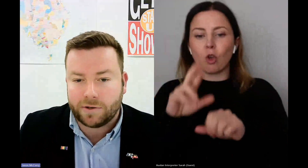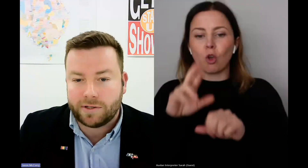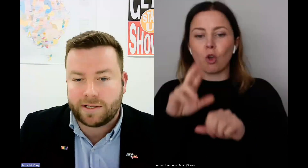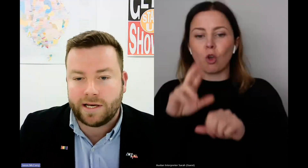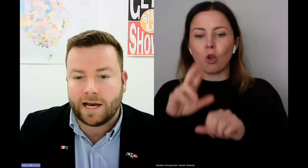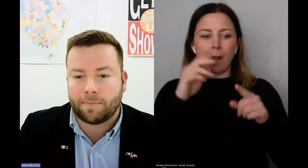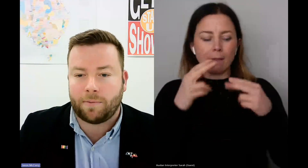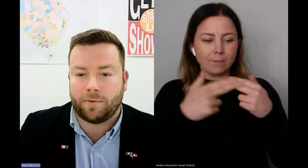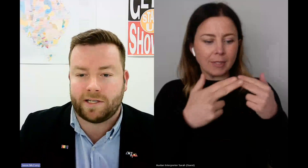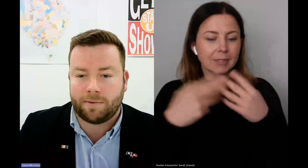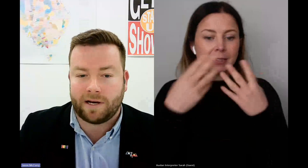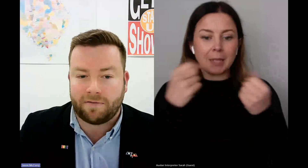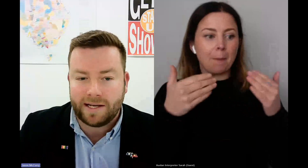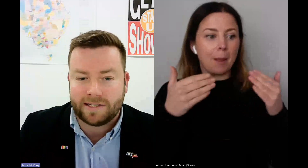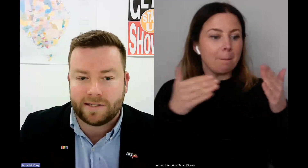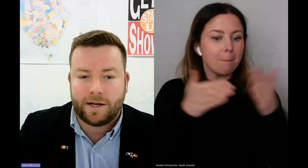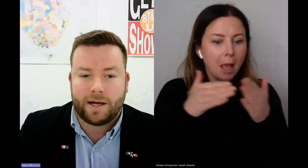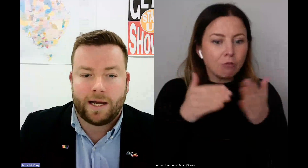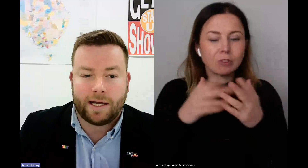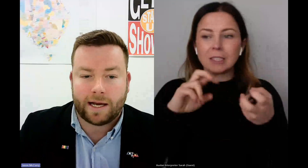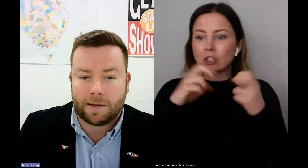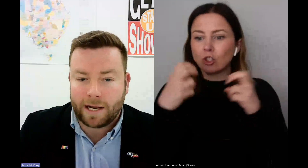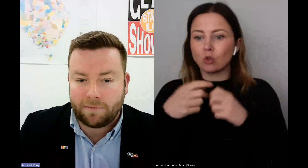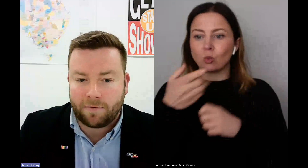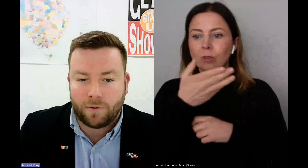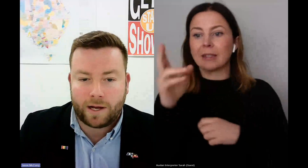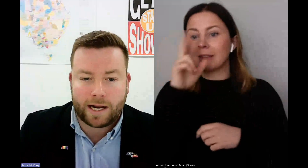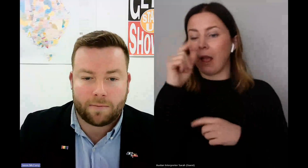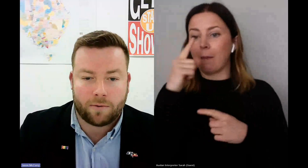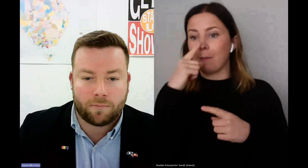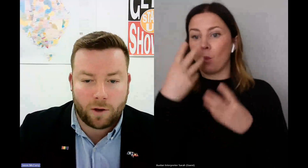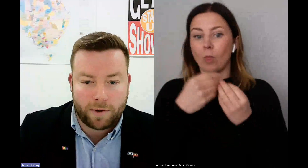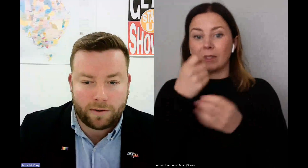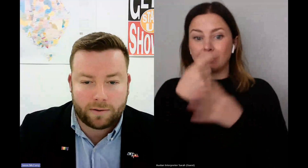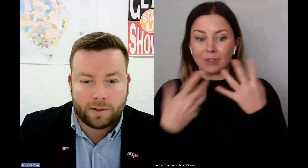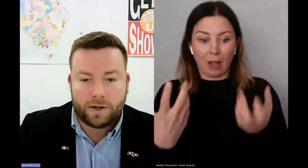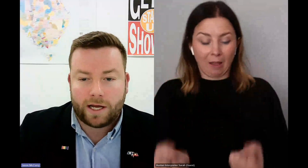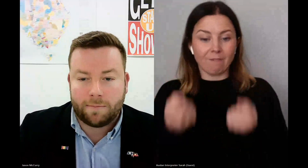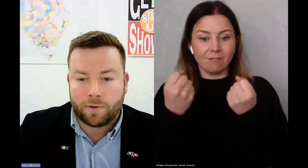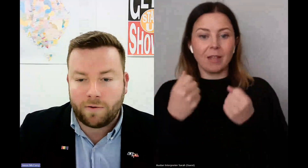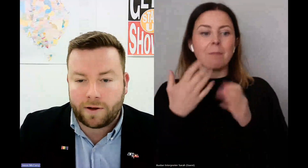issues that young people with disability face in getting meaningful and equitable employment, improve